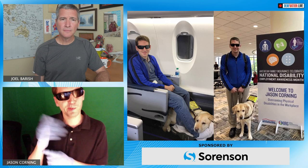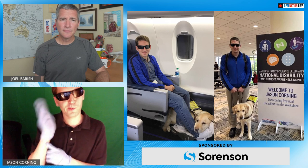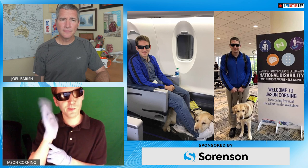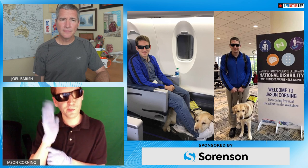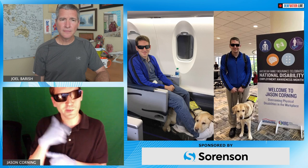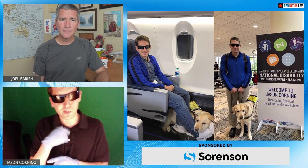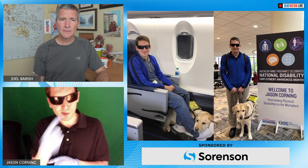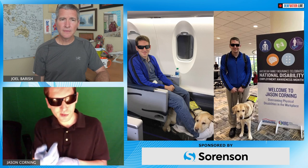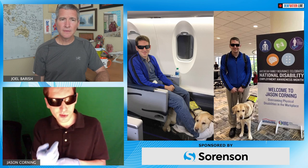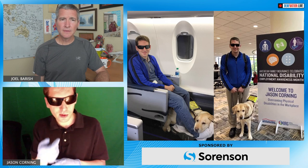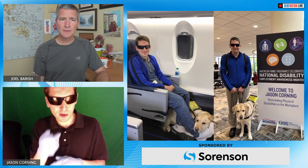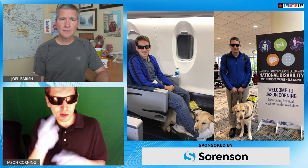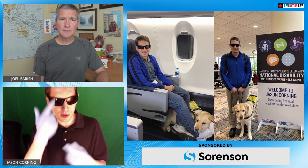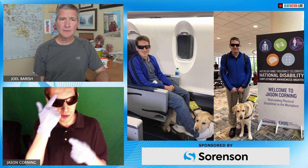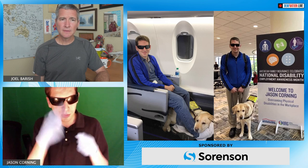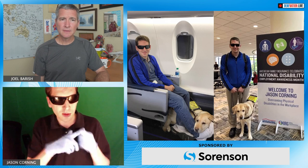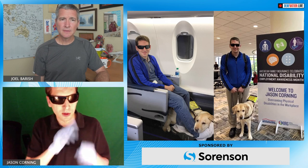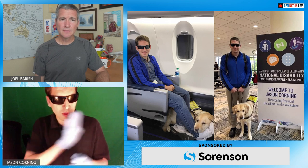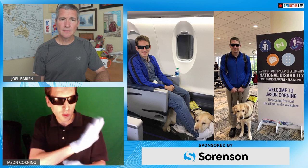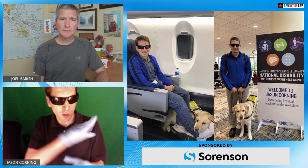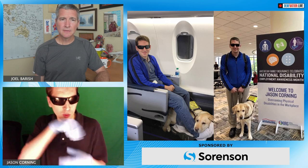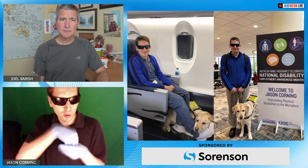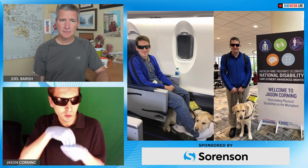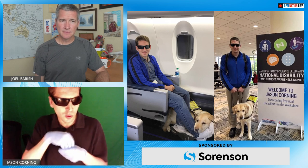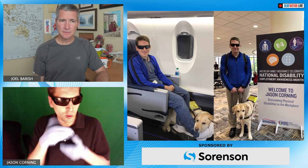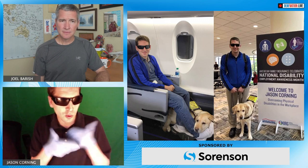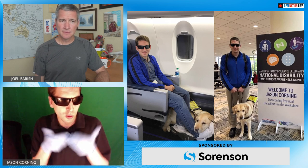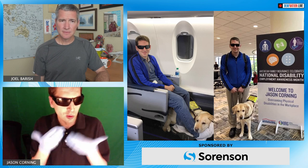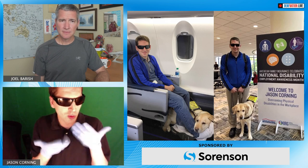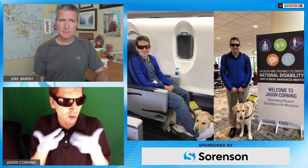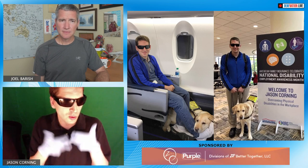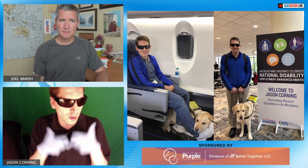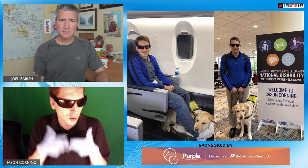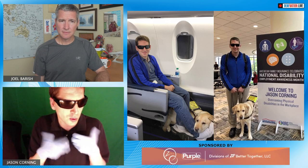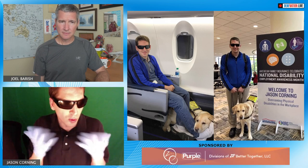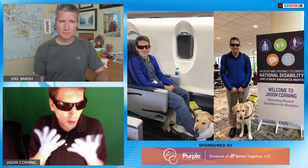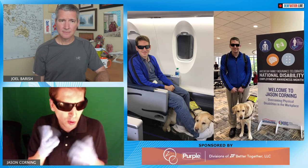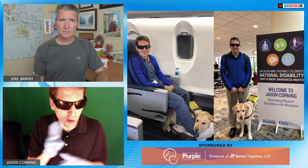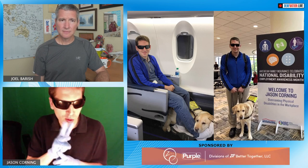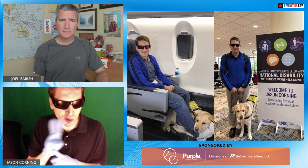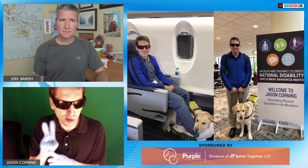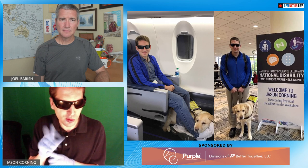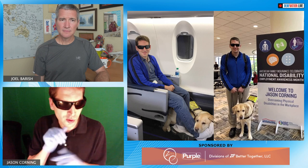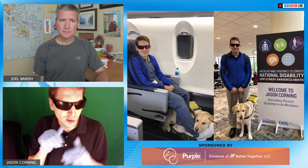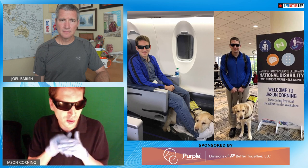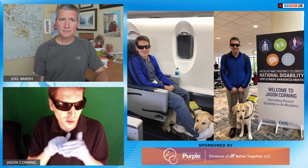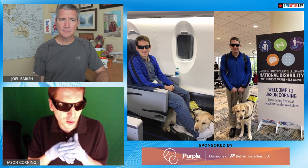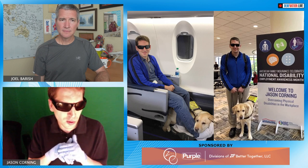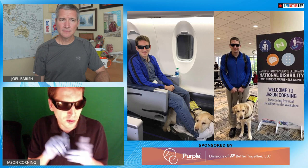I explain to them the internal problem is their website might not be accessible,